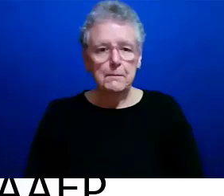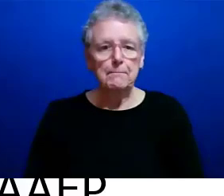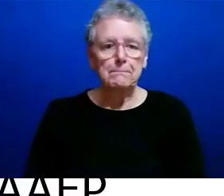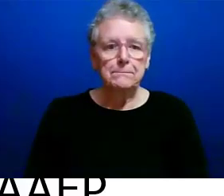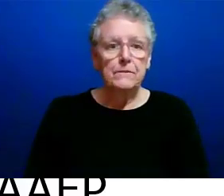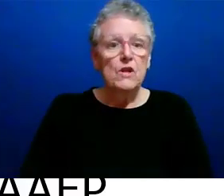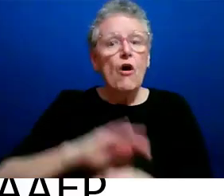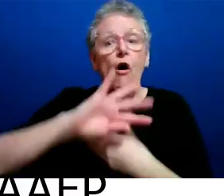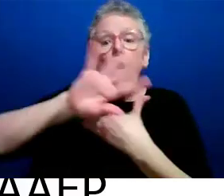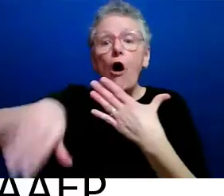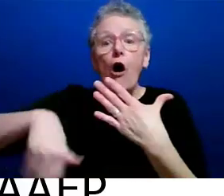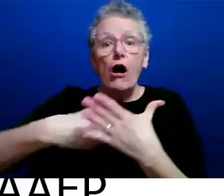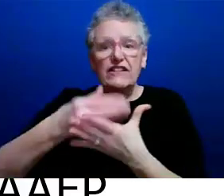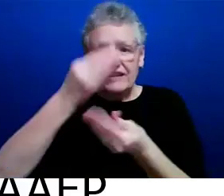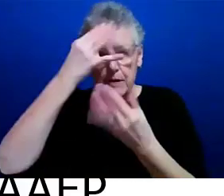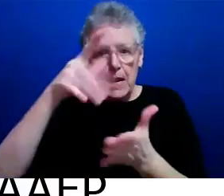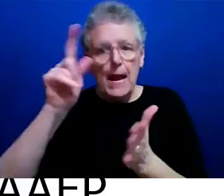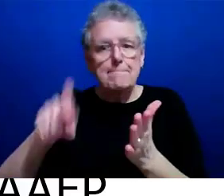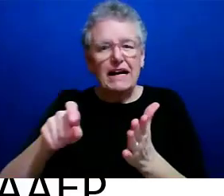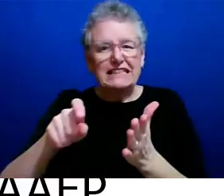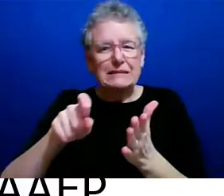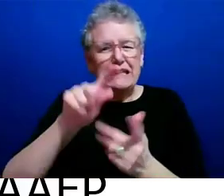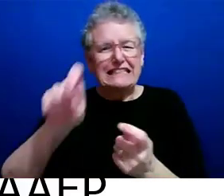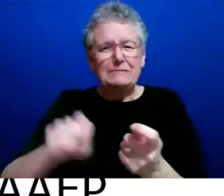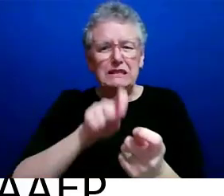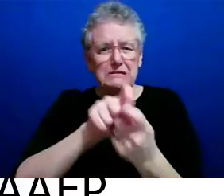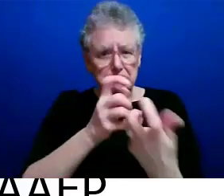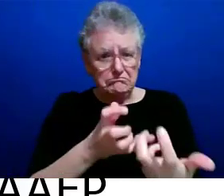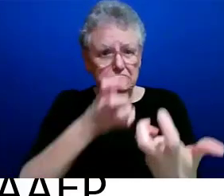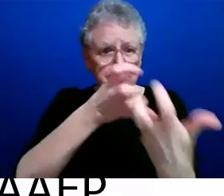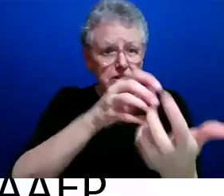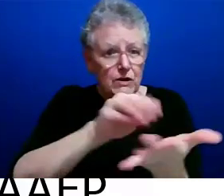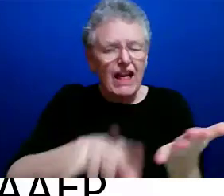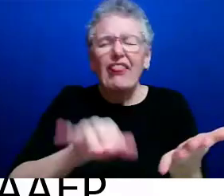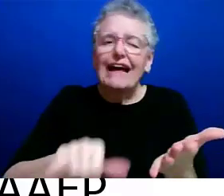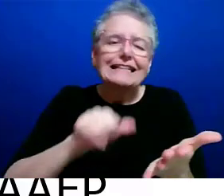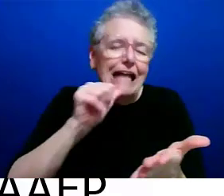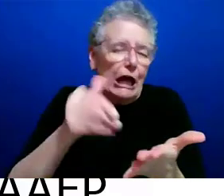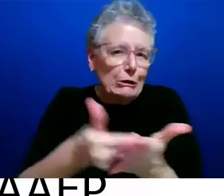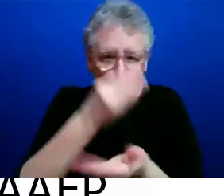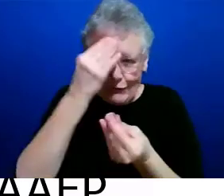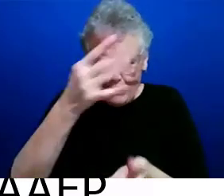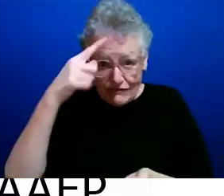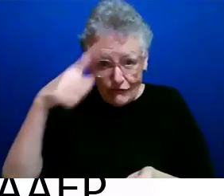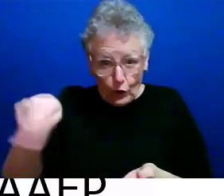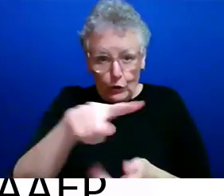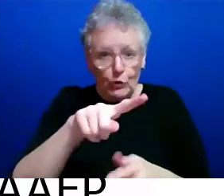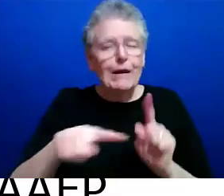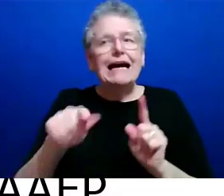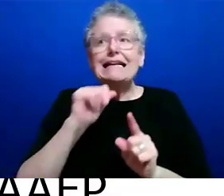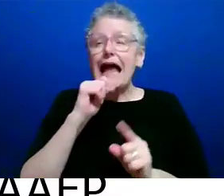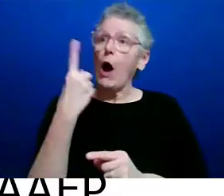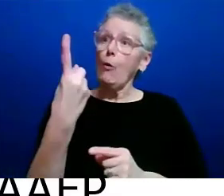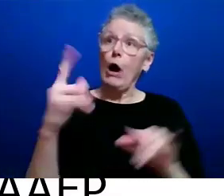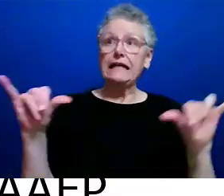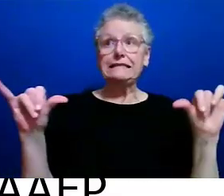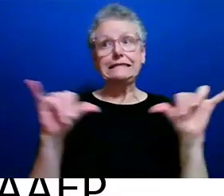All of this information must be individualized. And that's not new to you, but there is no one-size-fits-all.